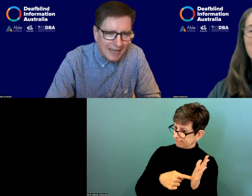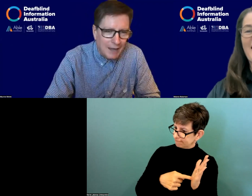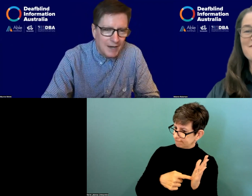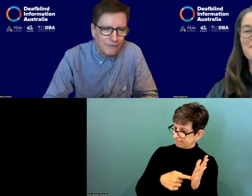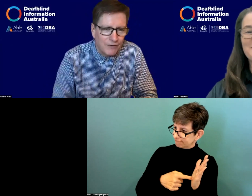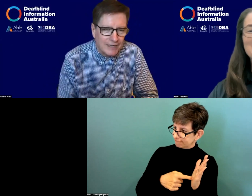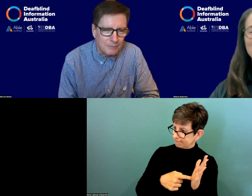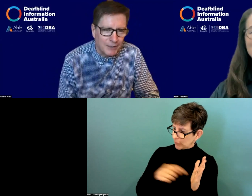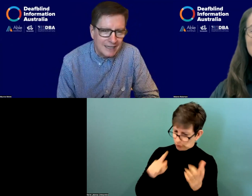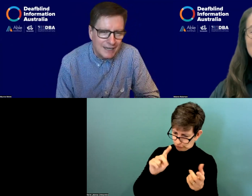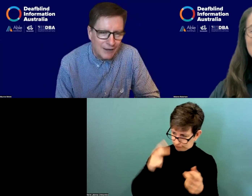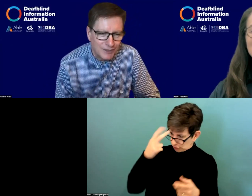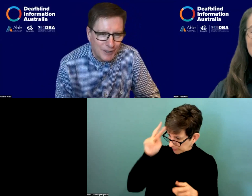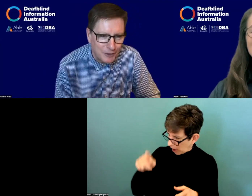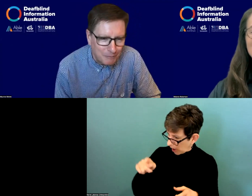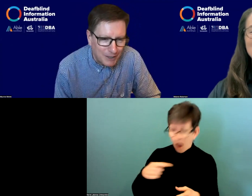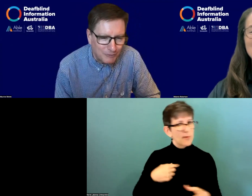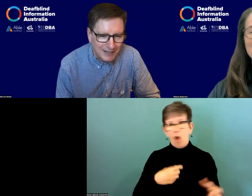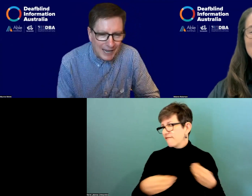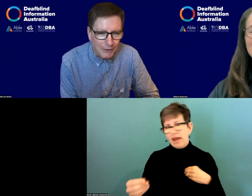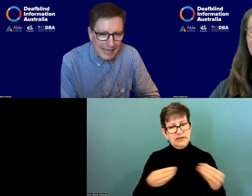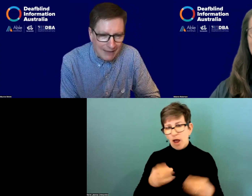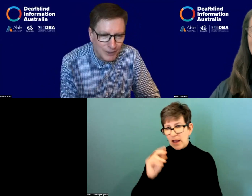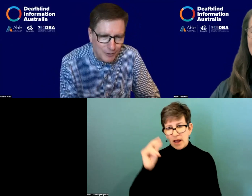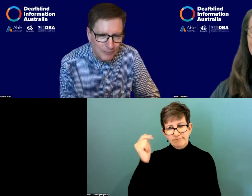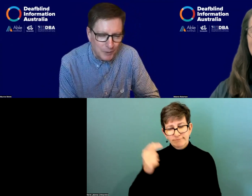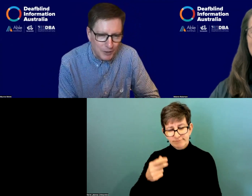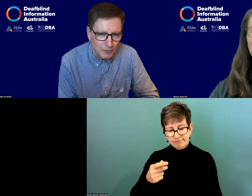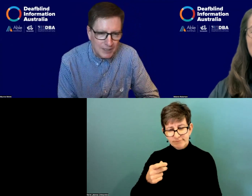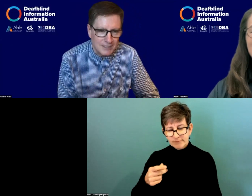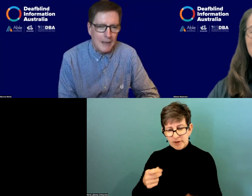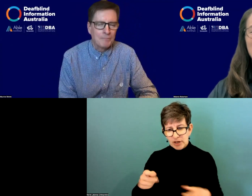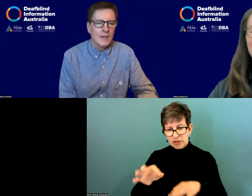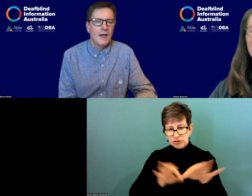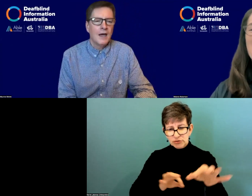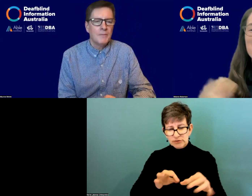I'm not flexible enough to go to the beach right now. I have to go with Margaritas.